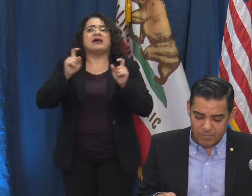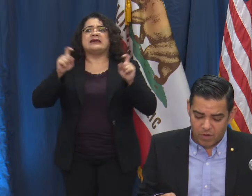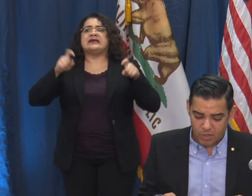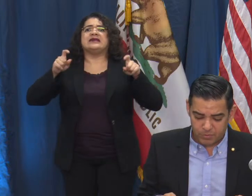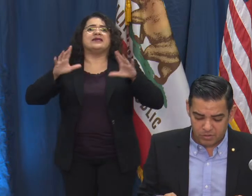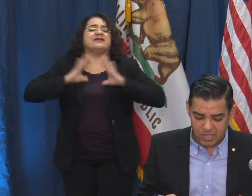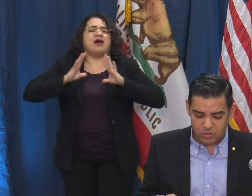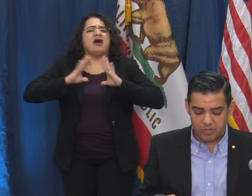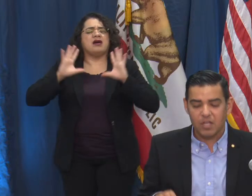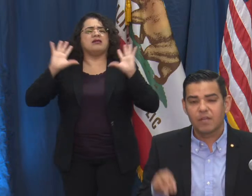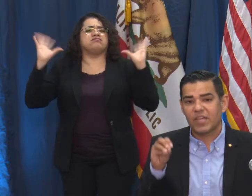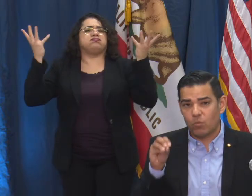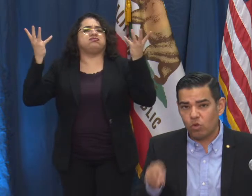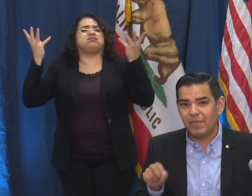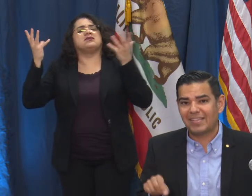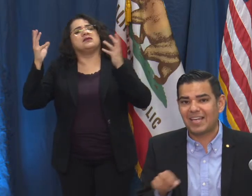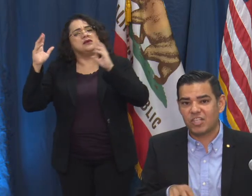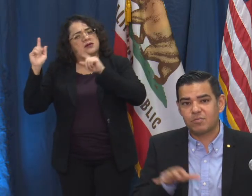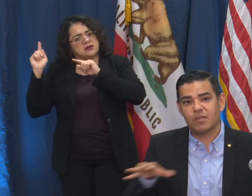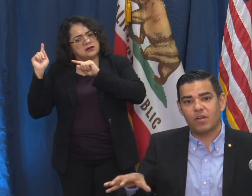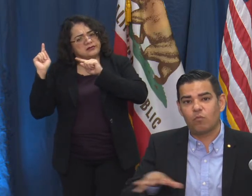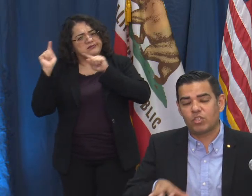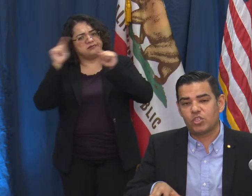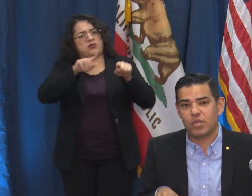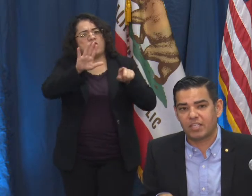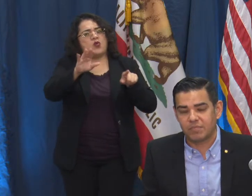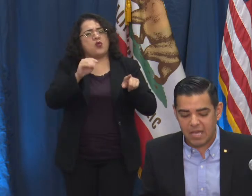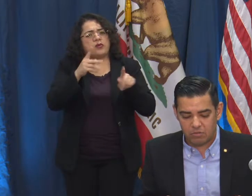type of hospitalization and we'll make that assessment of which unit comes out